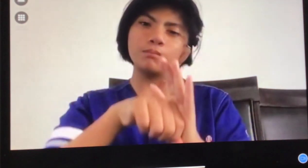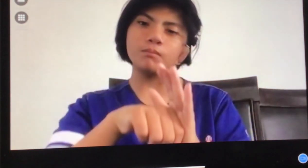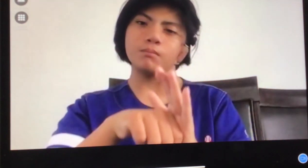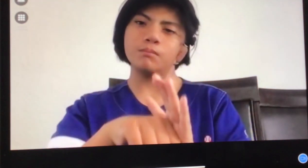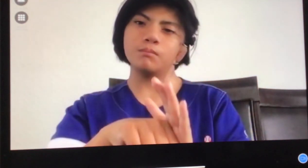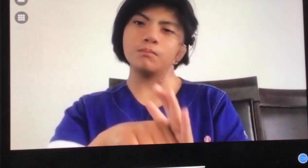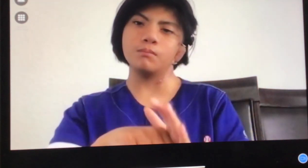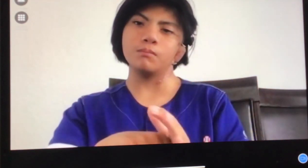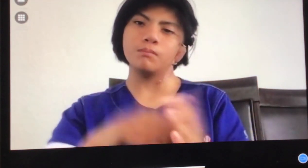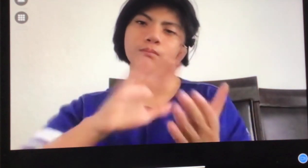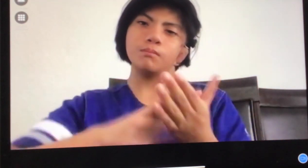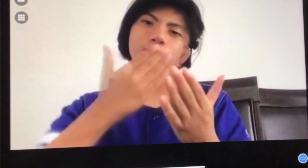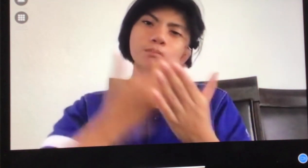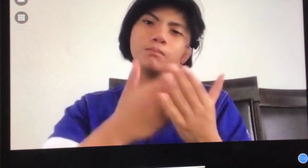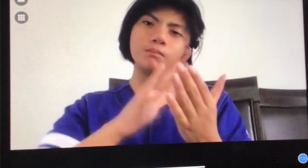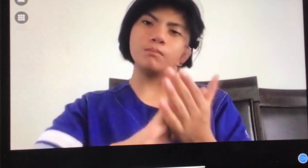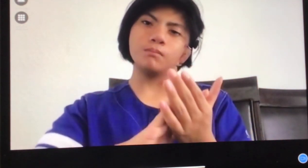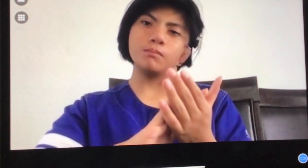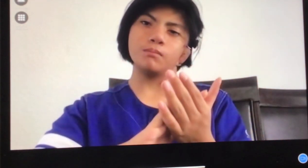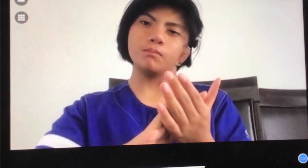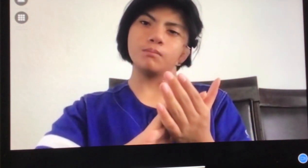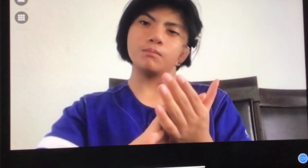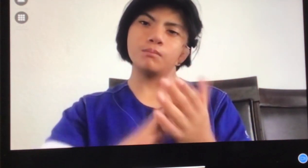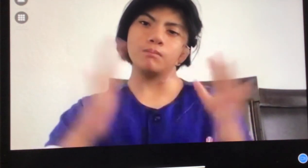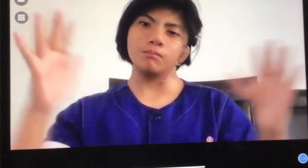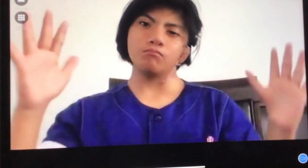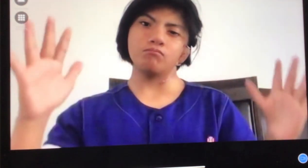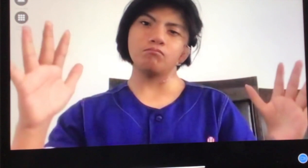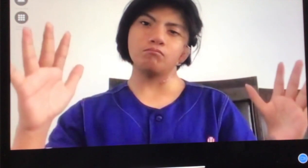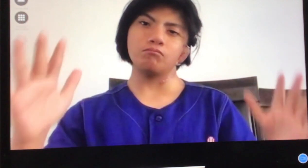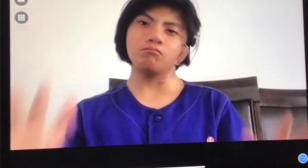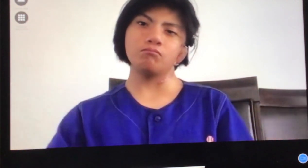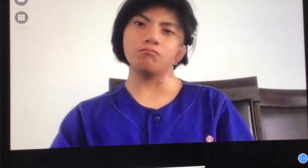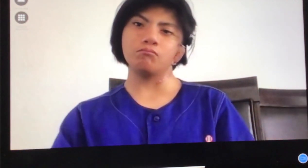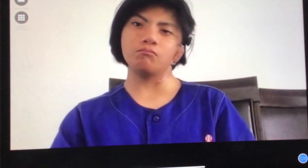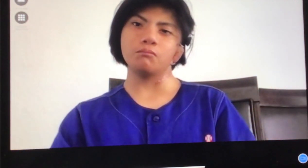And also play sports. And help cook that's it.